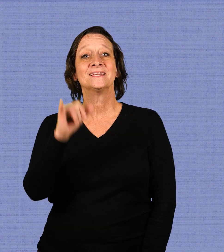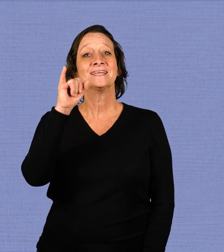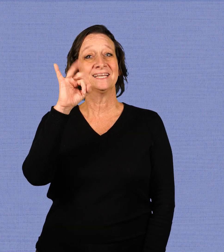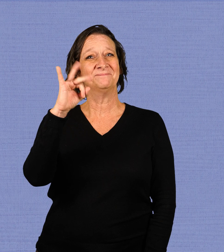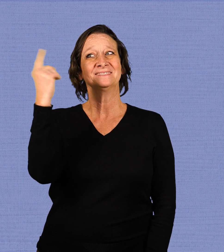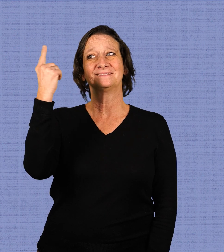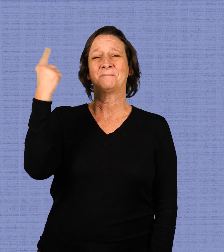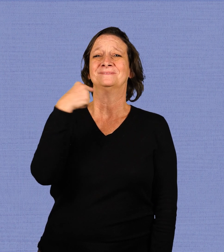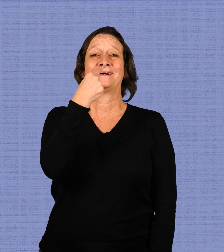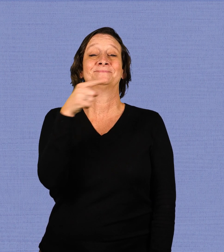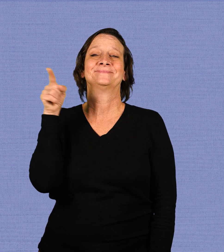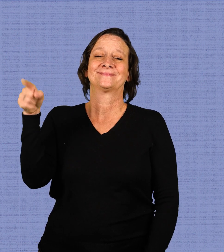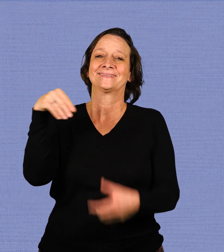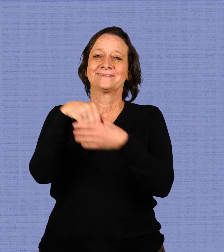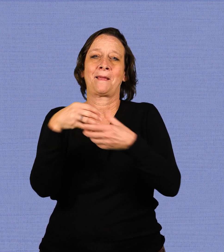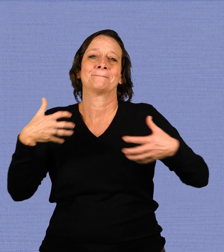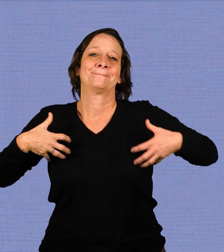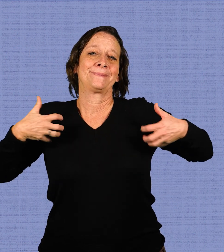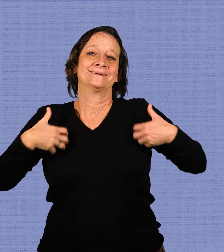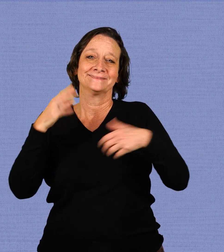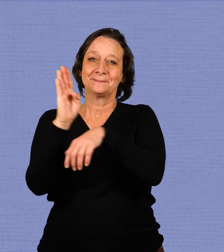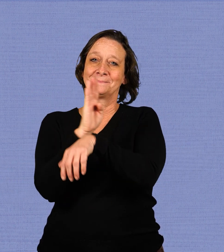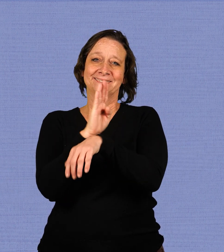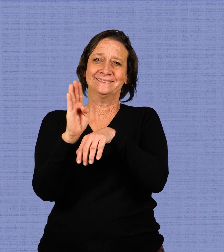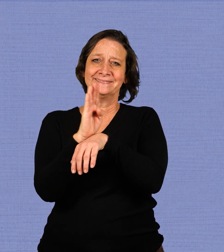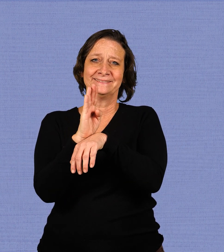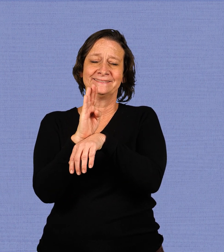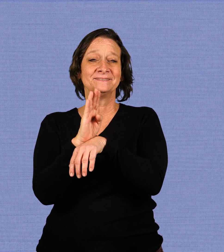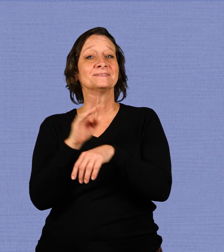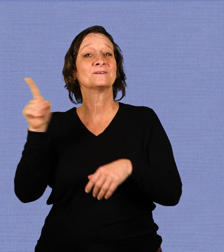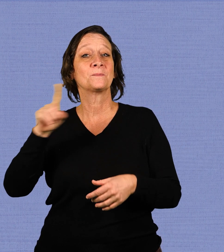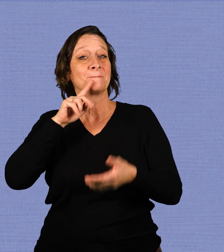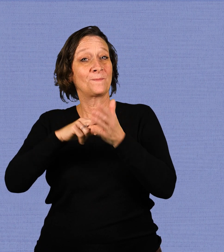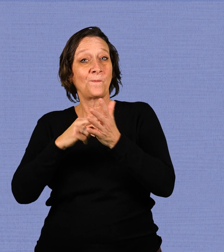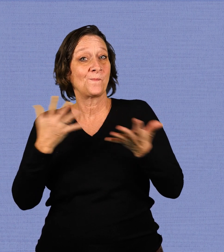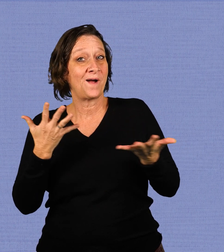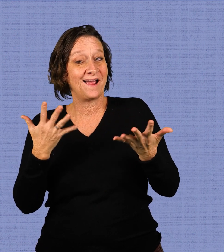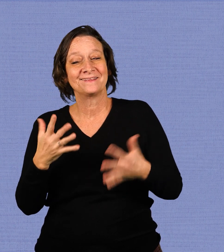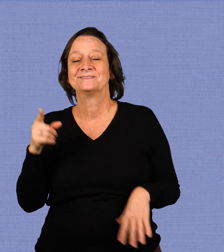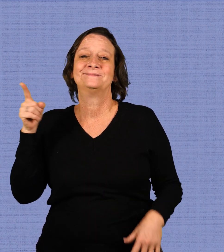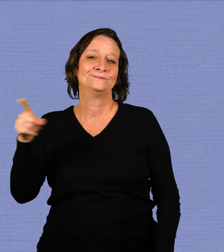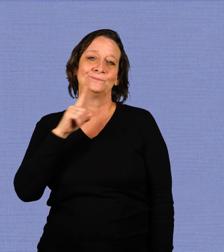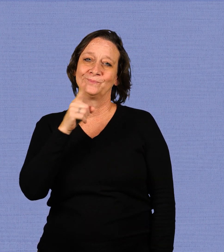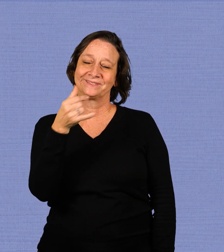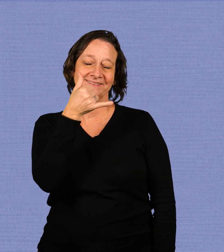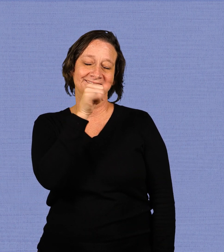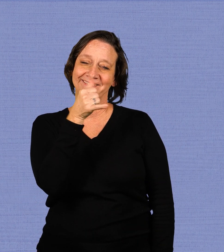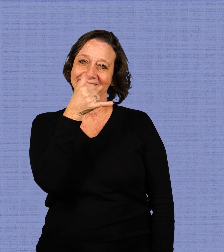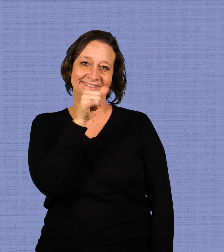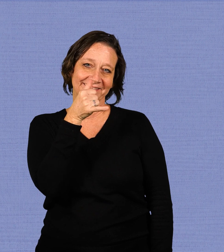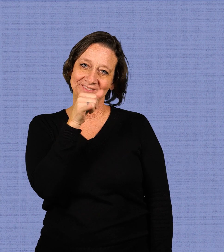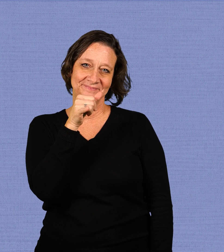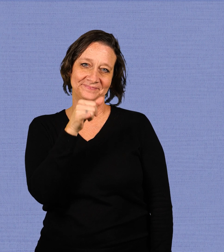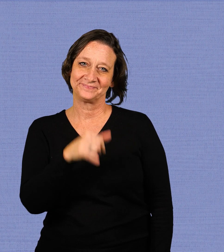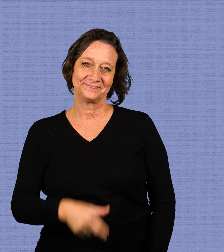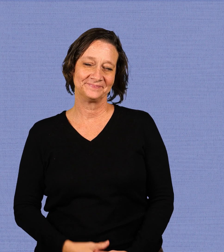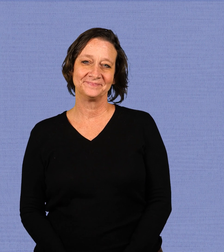If someone says, “He’s into monkey business,” she really means that he is being silly.